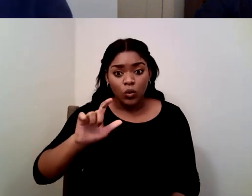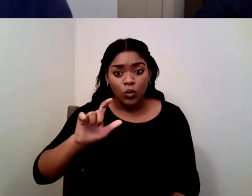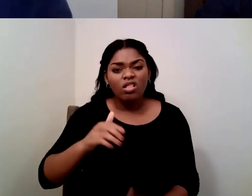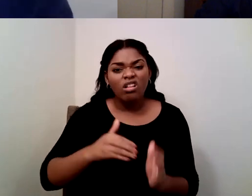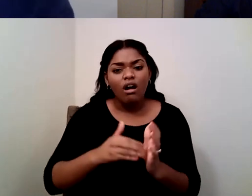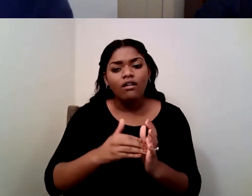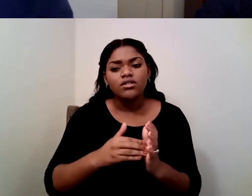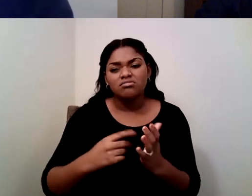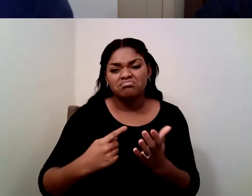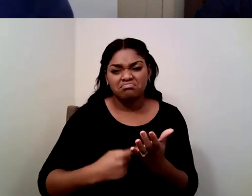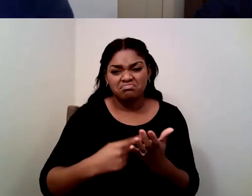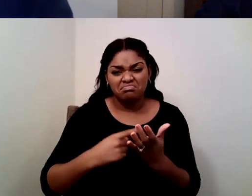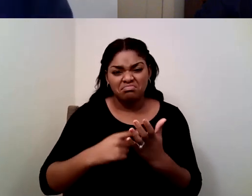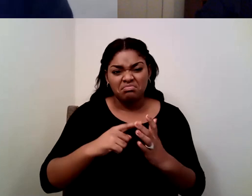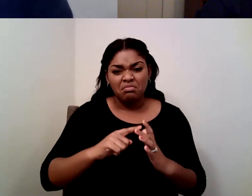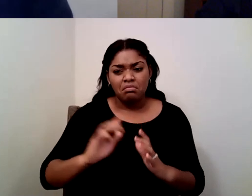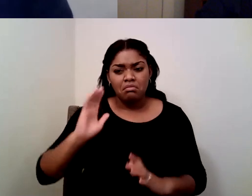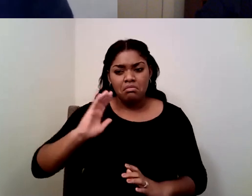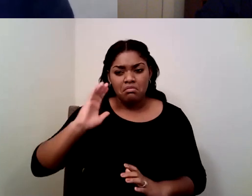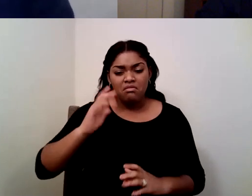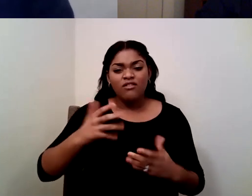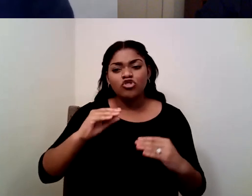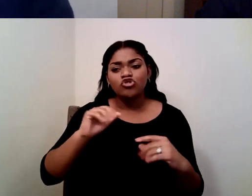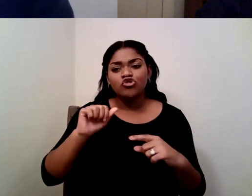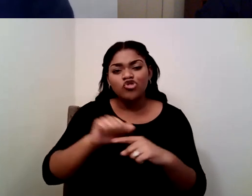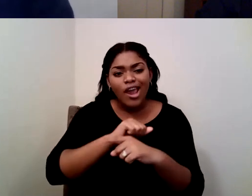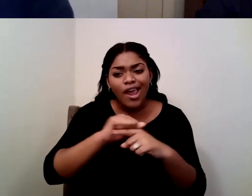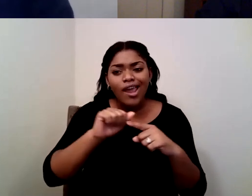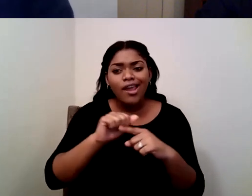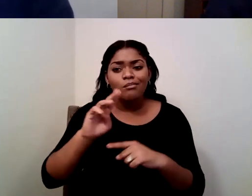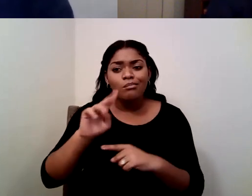about in the early days when we were training baristas and one that